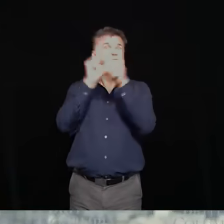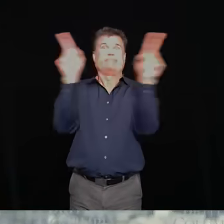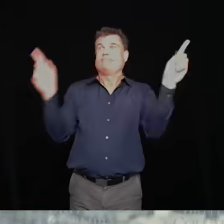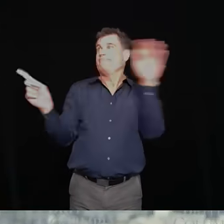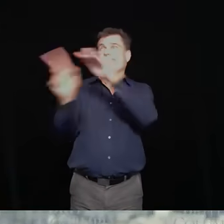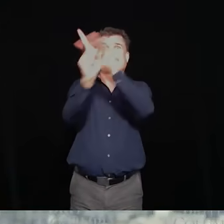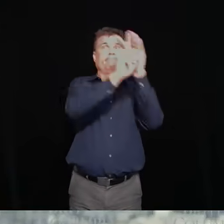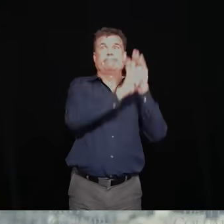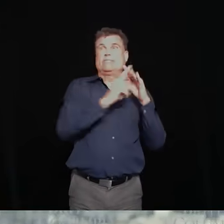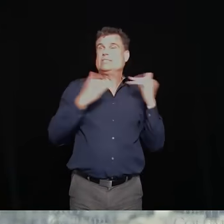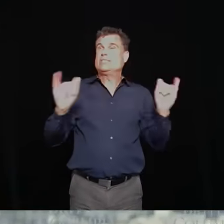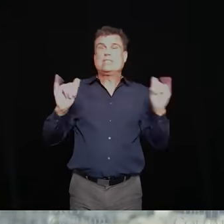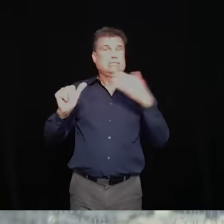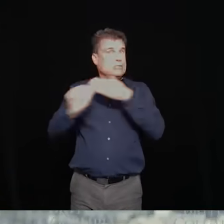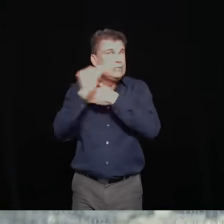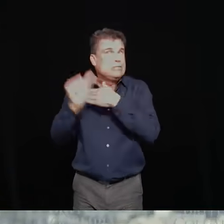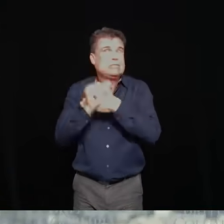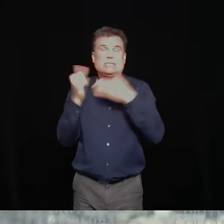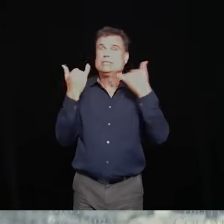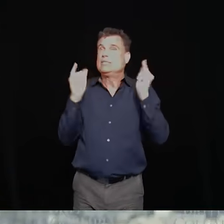And this resulted in. That 2800